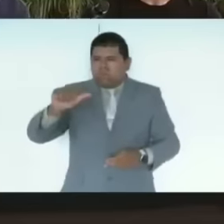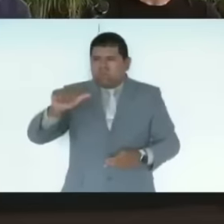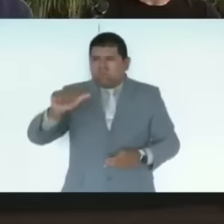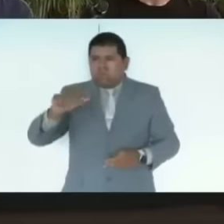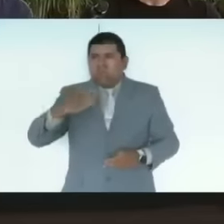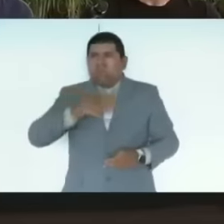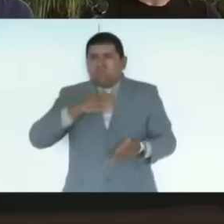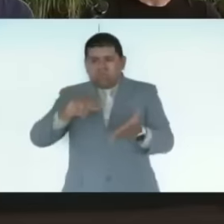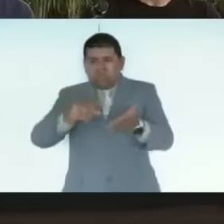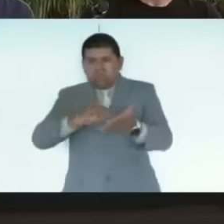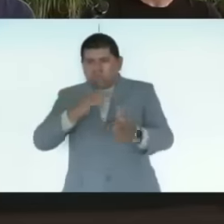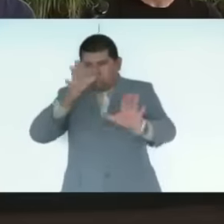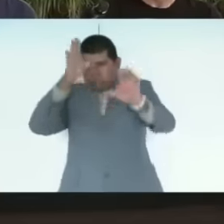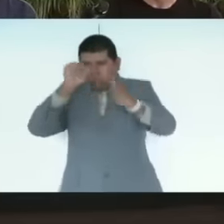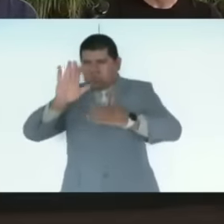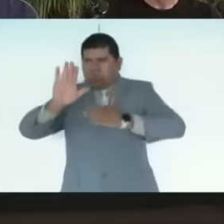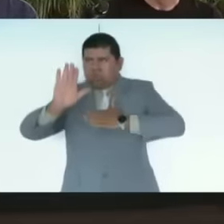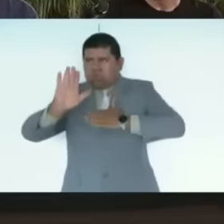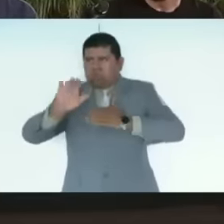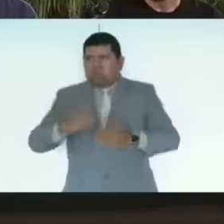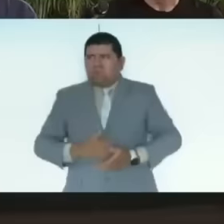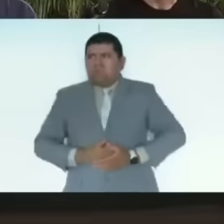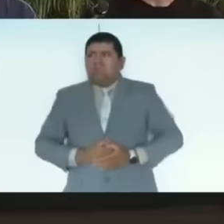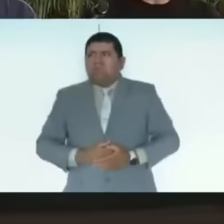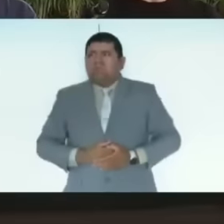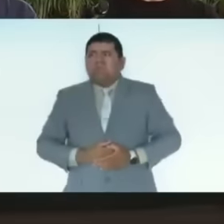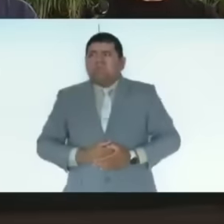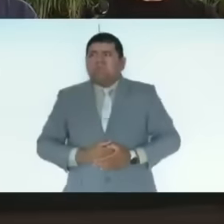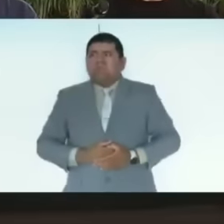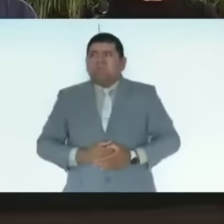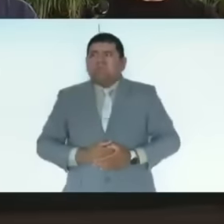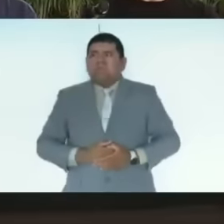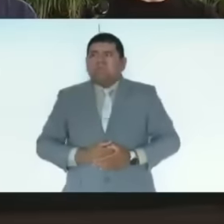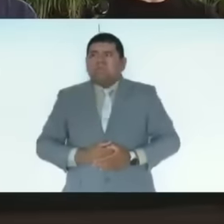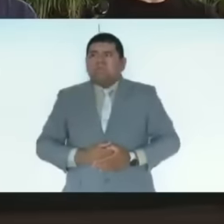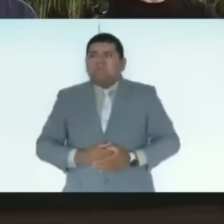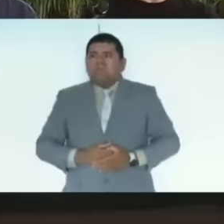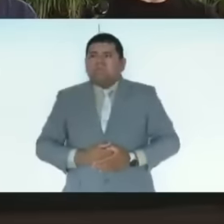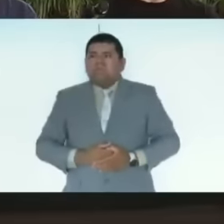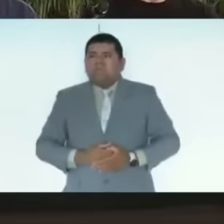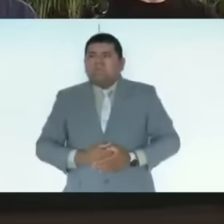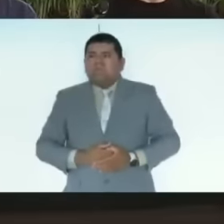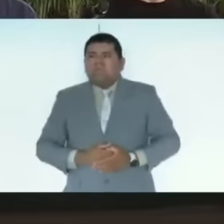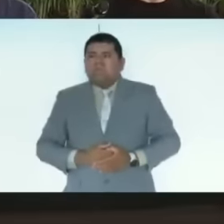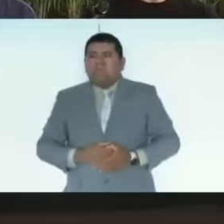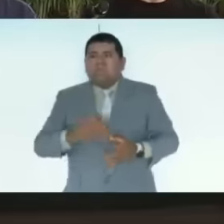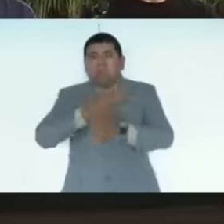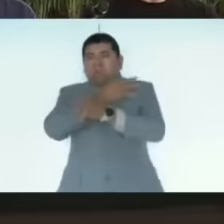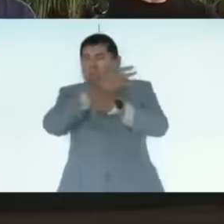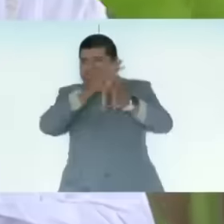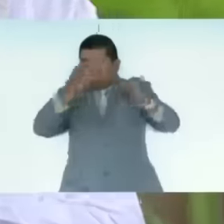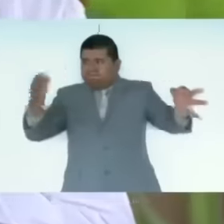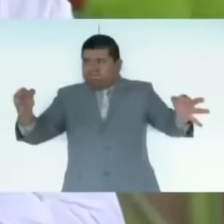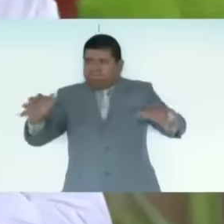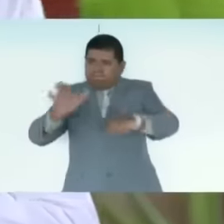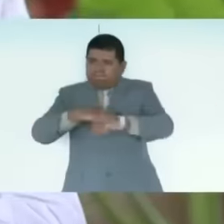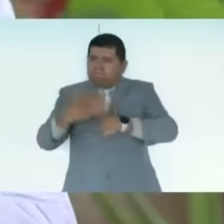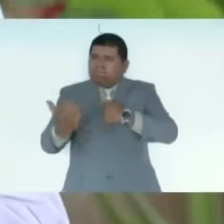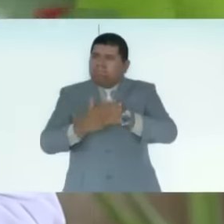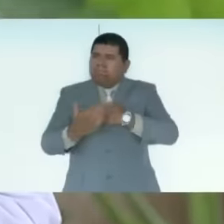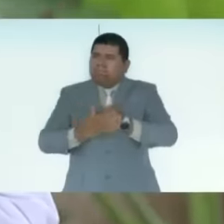a commitment with them and I want it to be made public. We are going to return because before